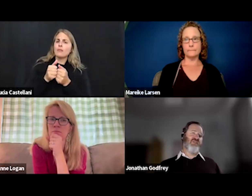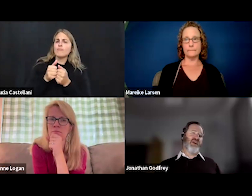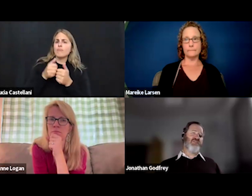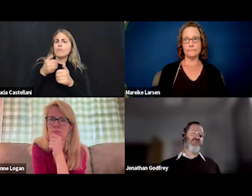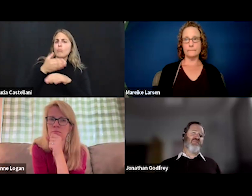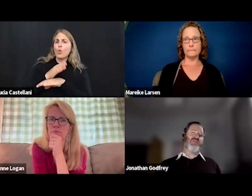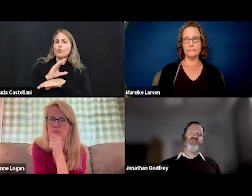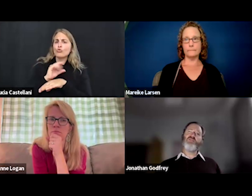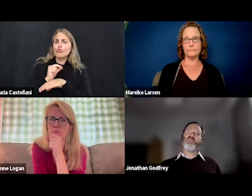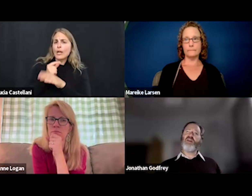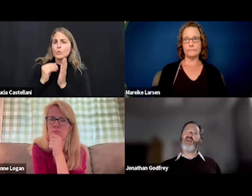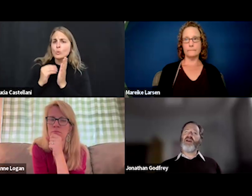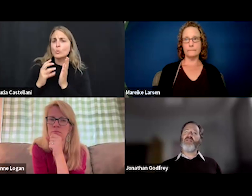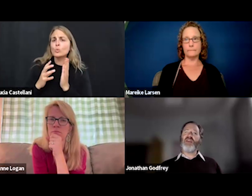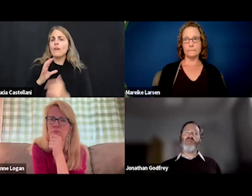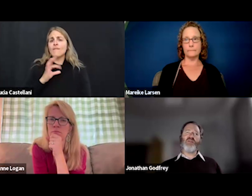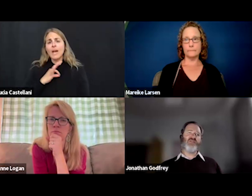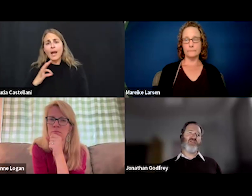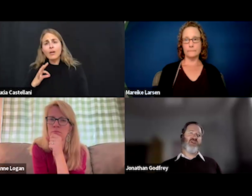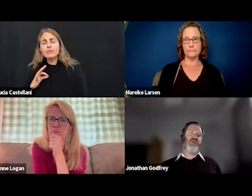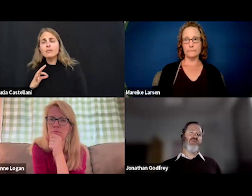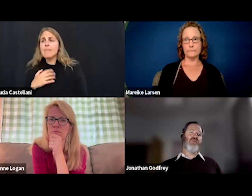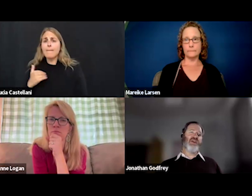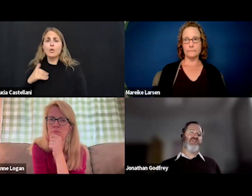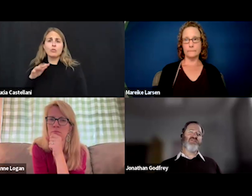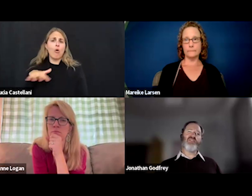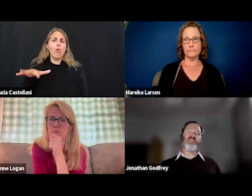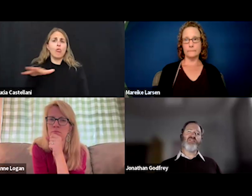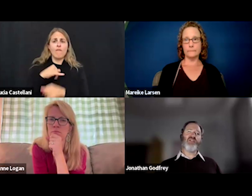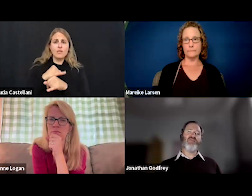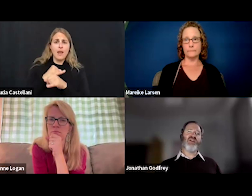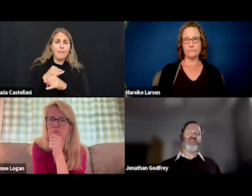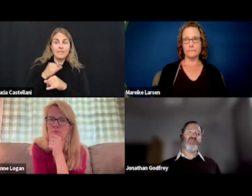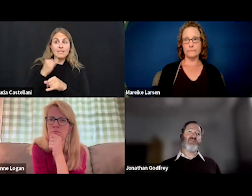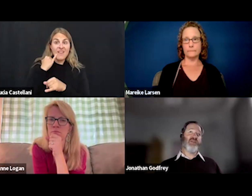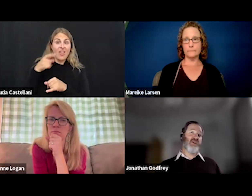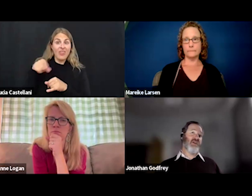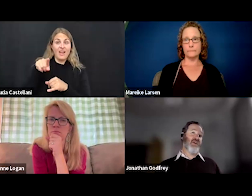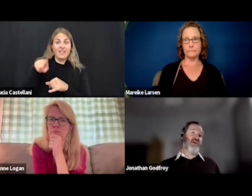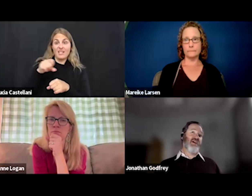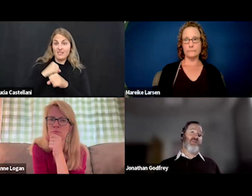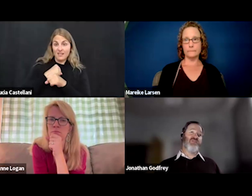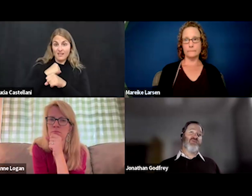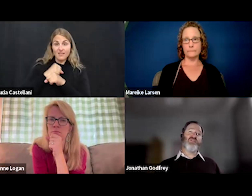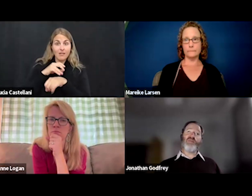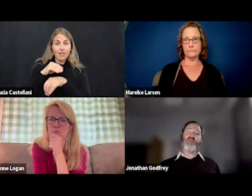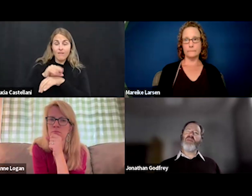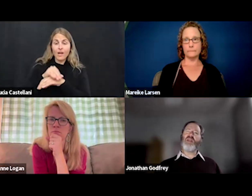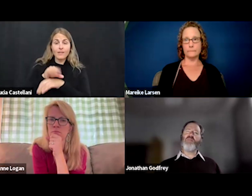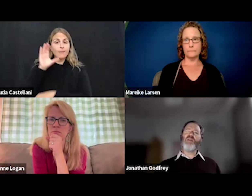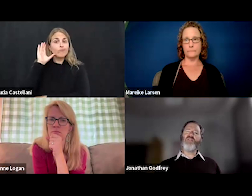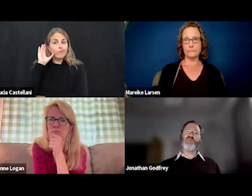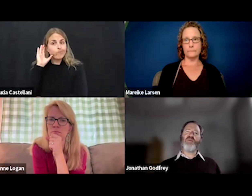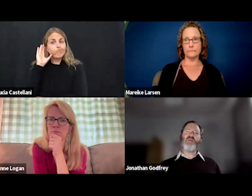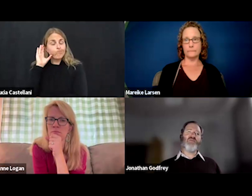Faculty members around campus who need statistical advice. I'm sure some of them get a bit of a surprise